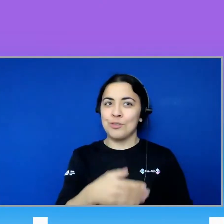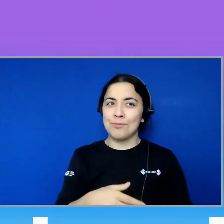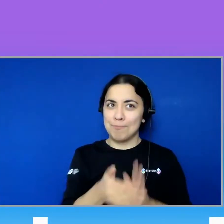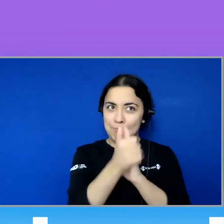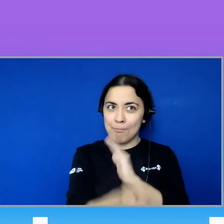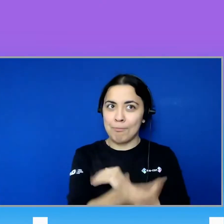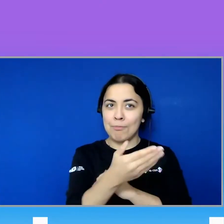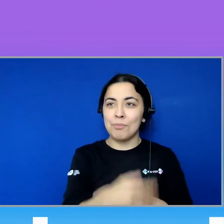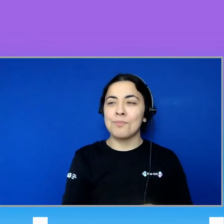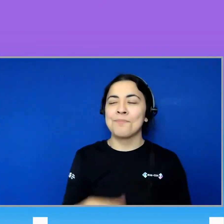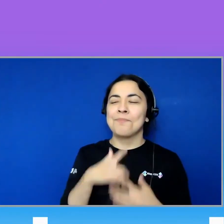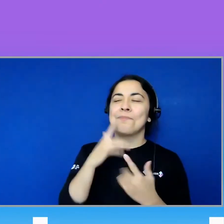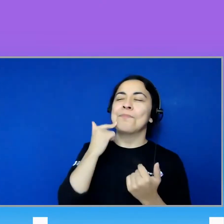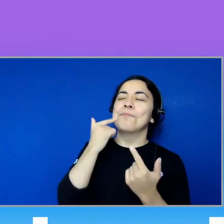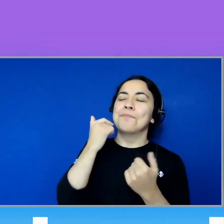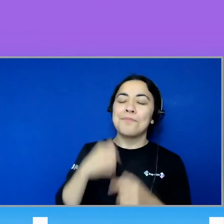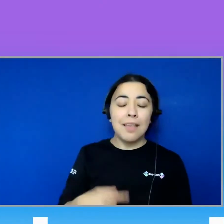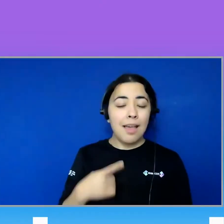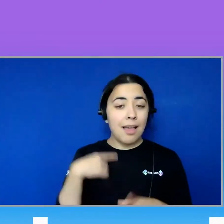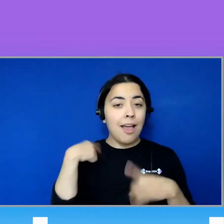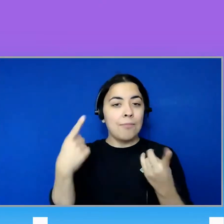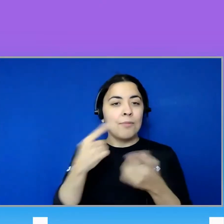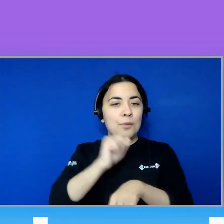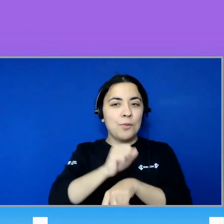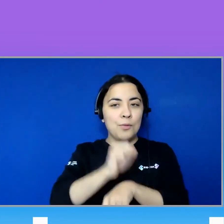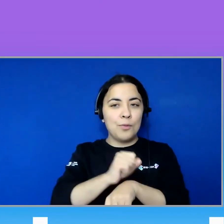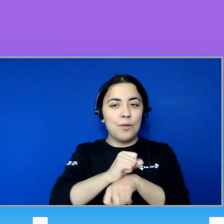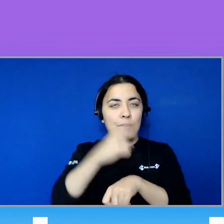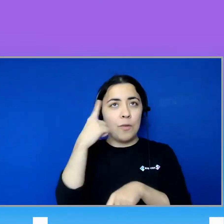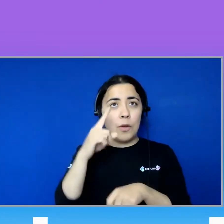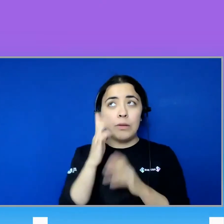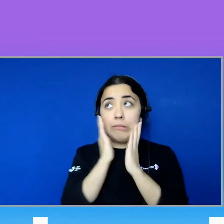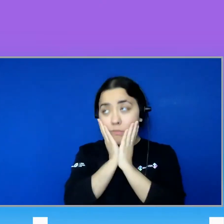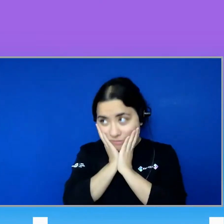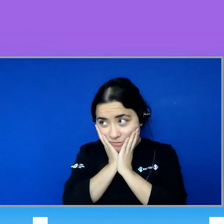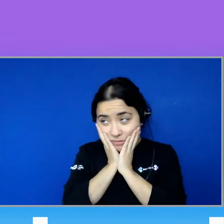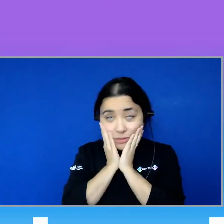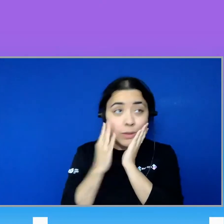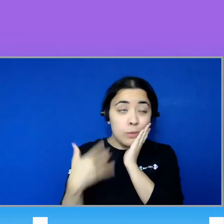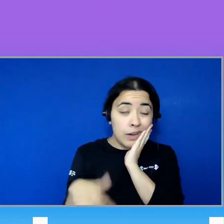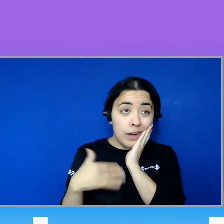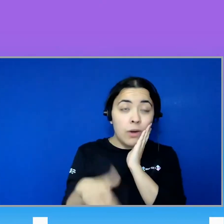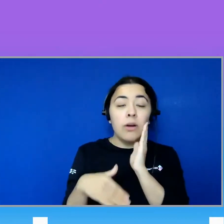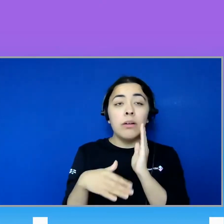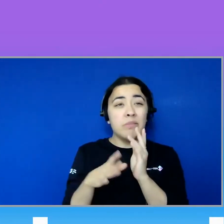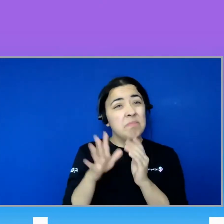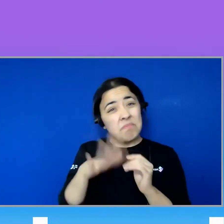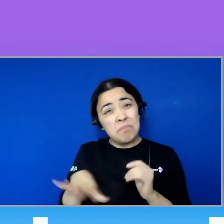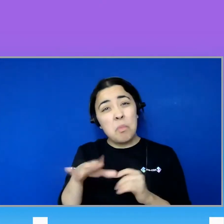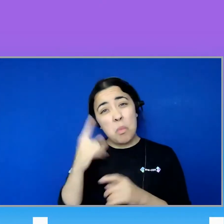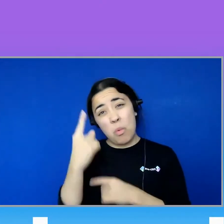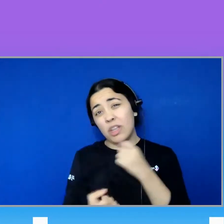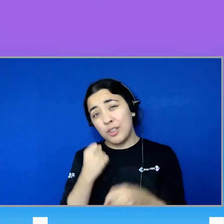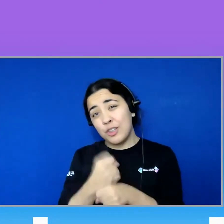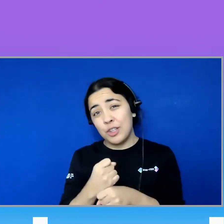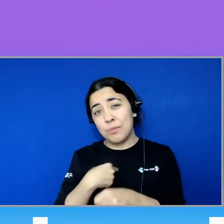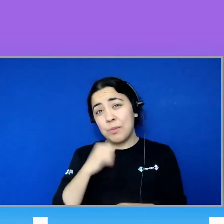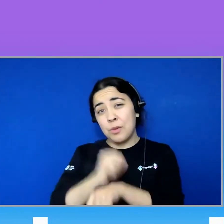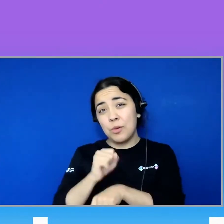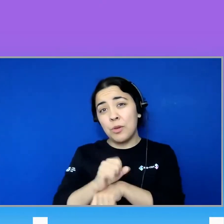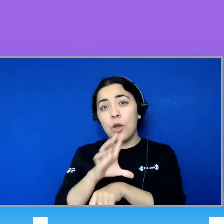I've been working for, gosh,